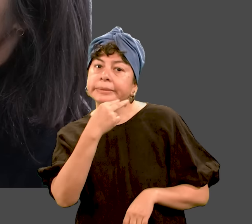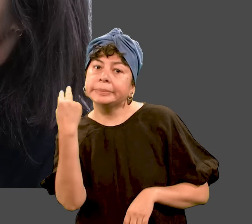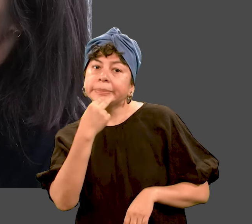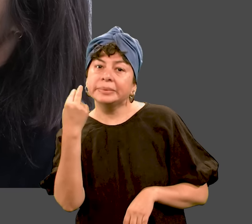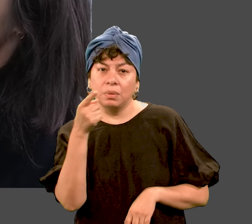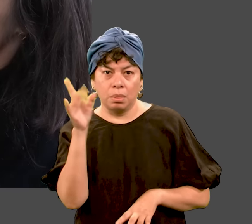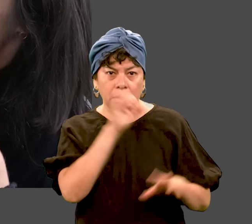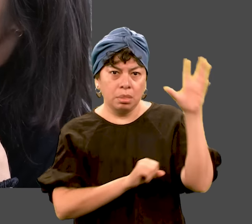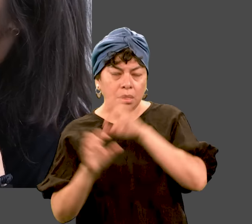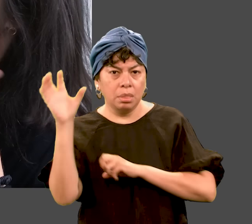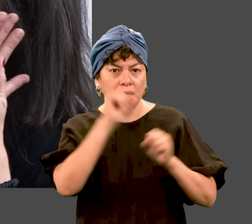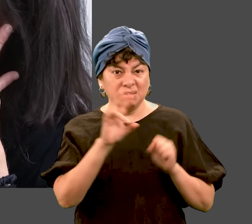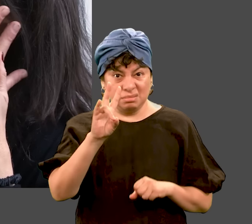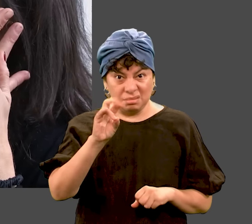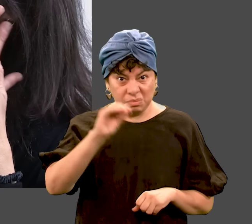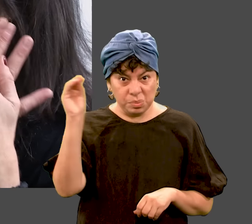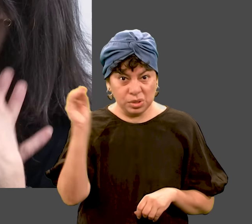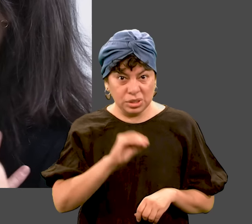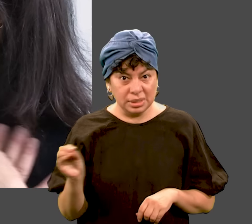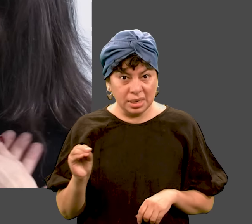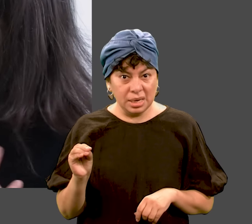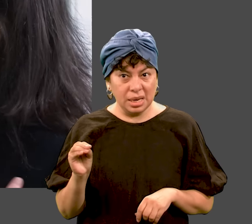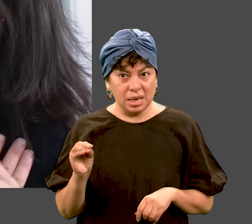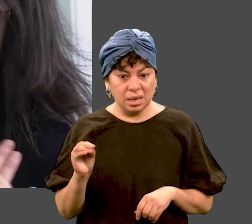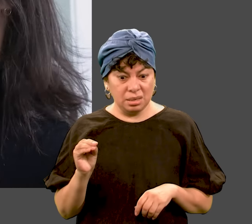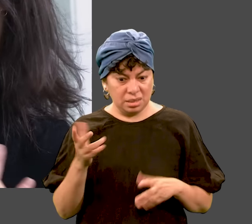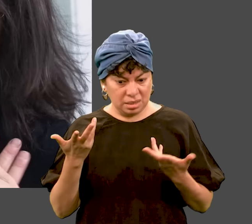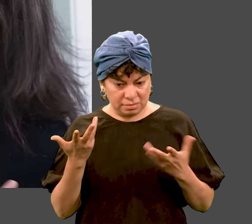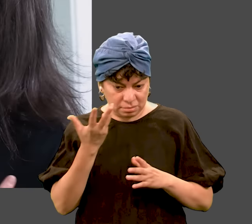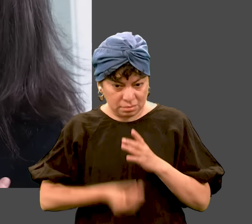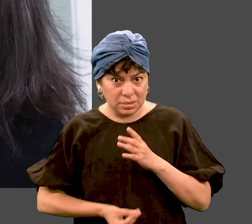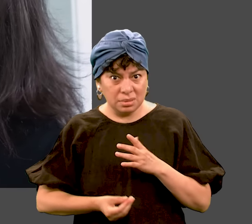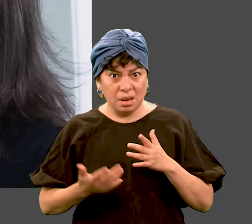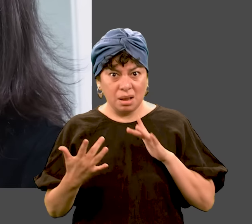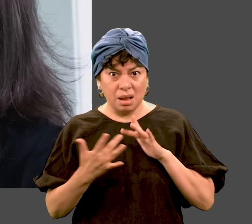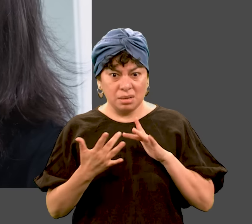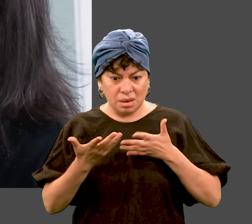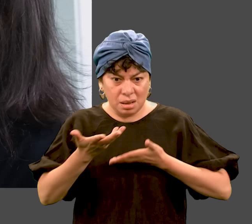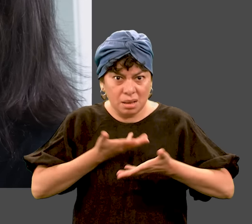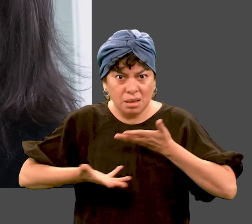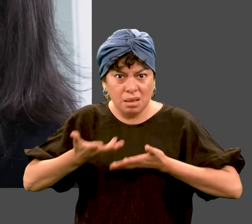70 percent of the information because there’s no contact